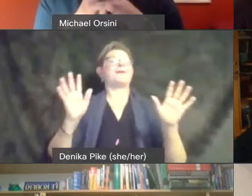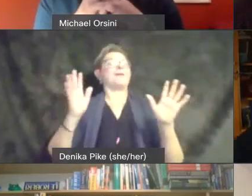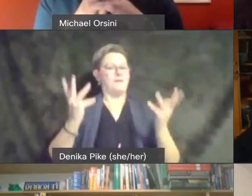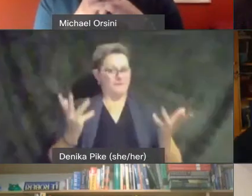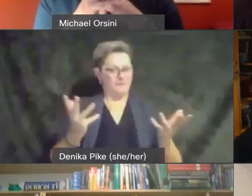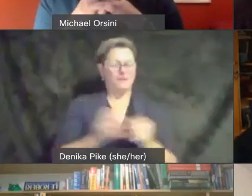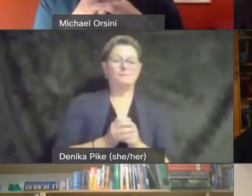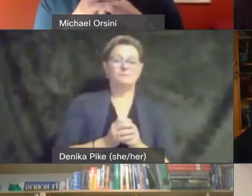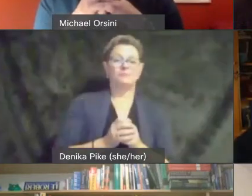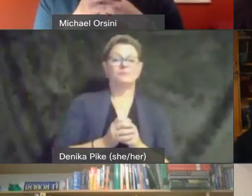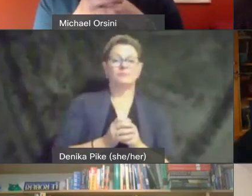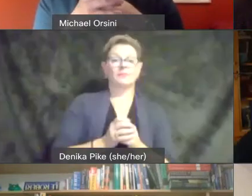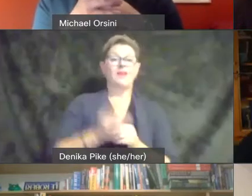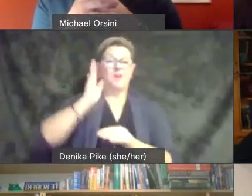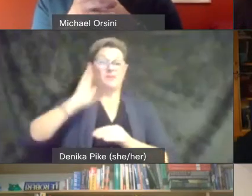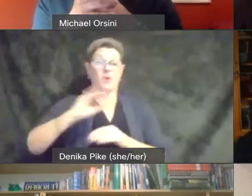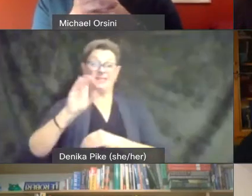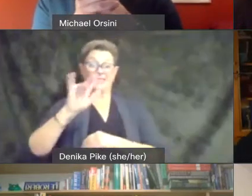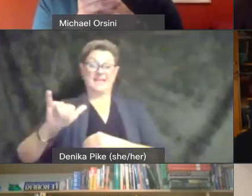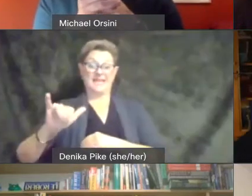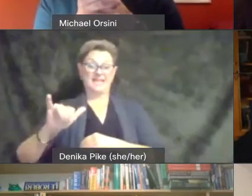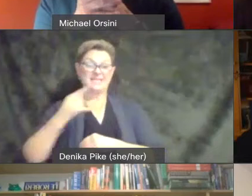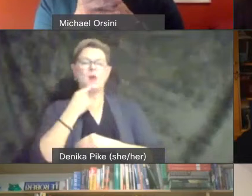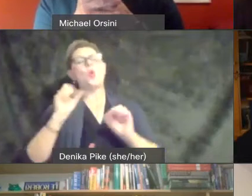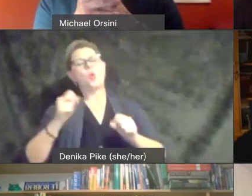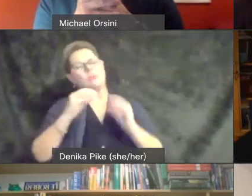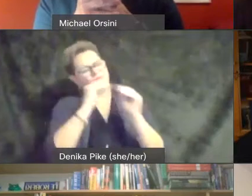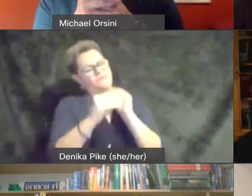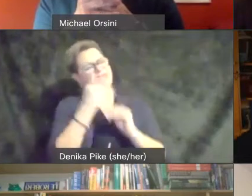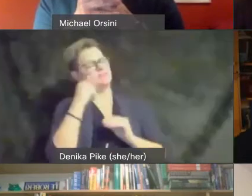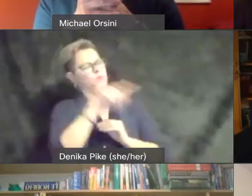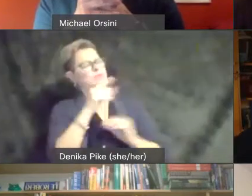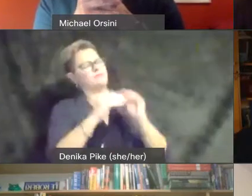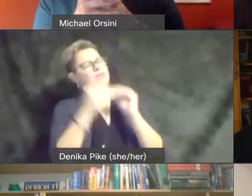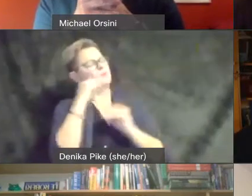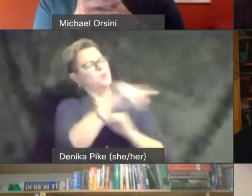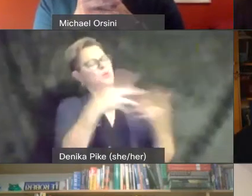And then, also, if that's not of interest, what can I take from you? What can I get out of this?